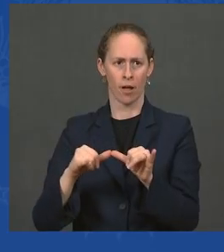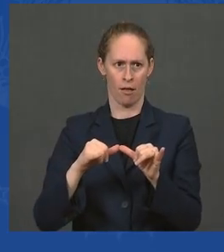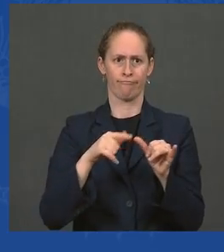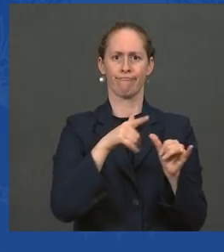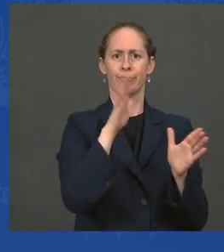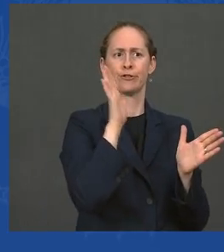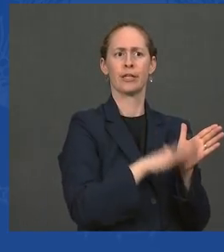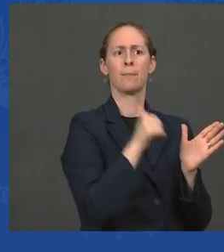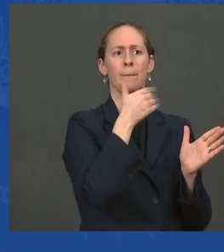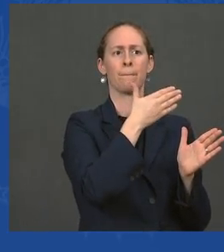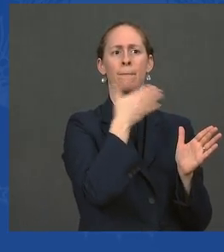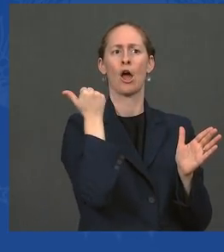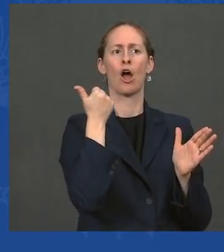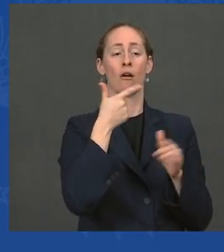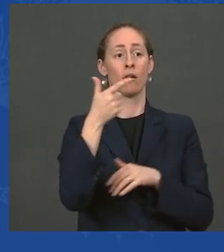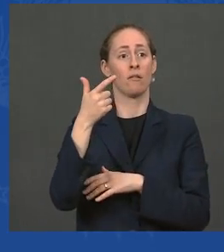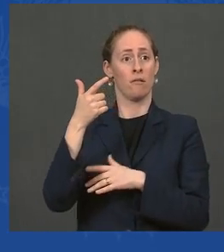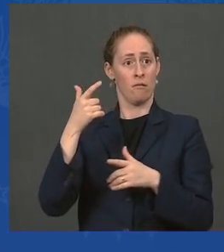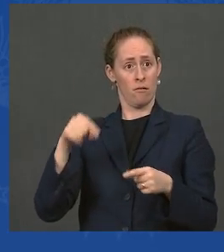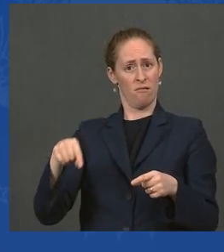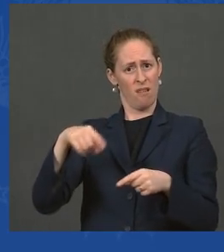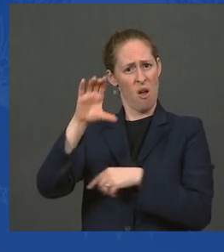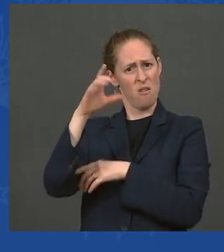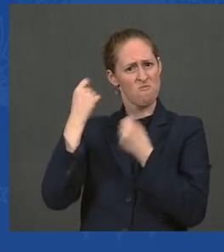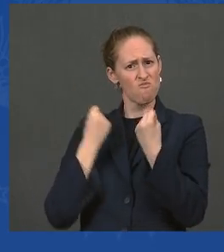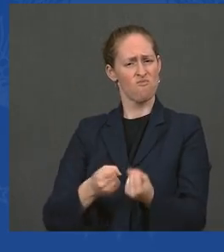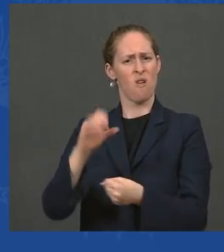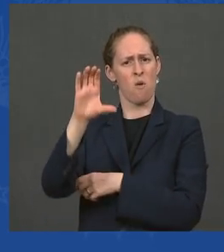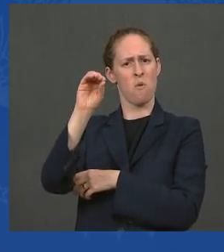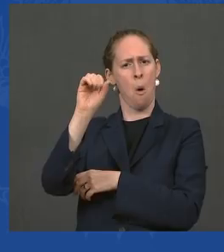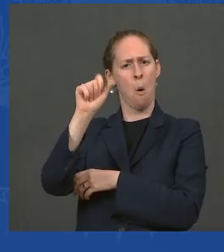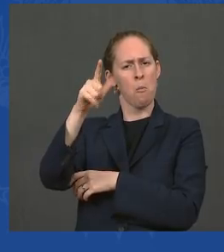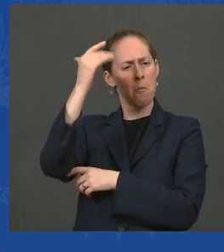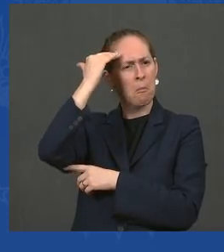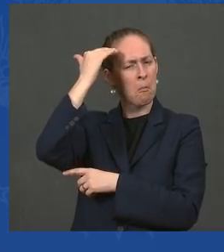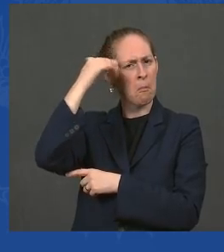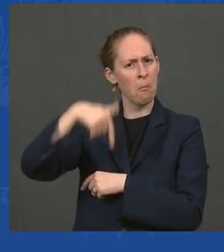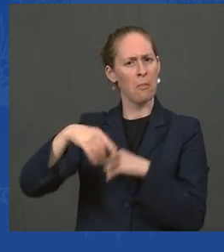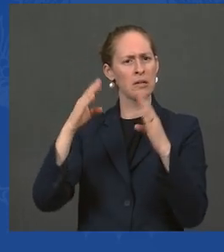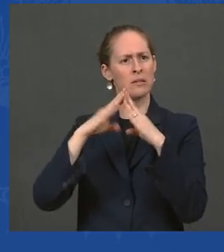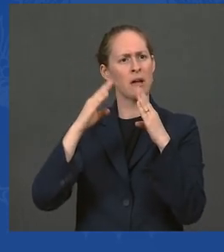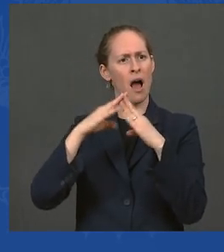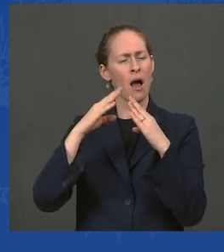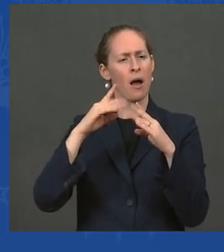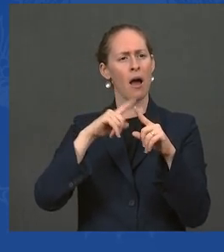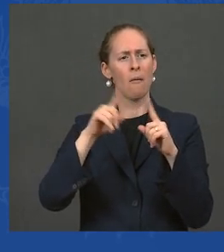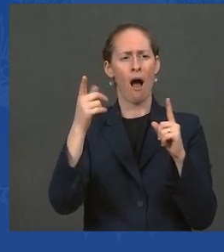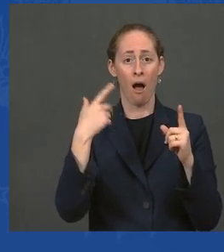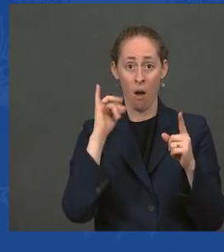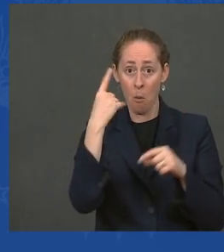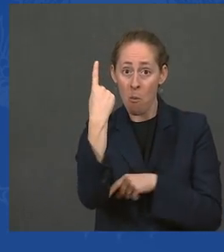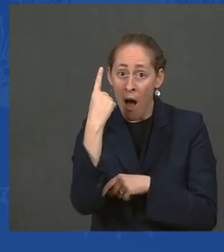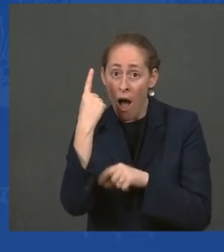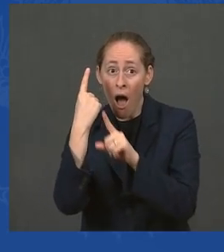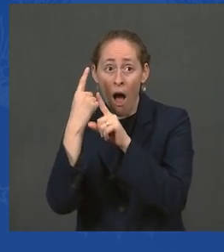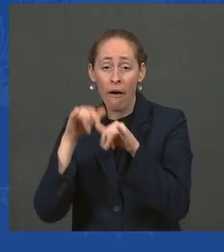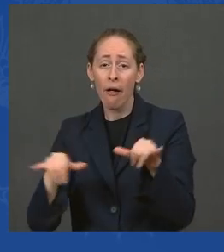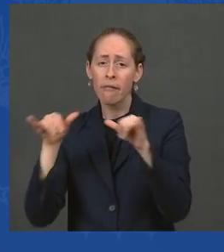Coal built this town and this part of the country, but we got to provide other avenues for people to make the same of kind of living